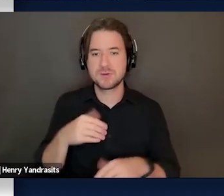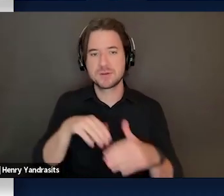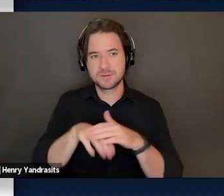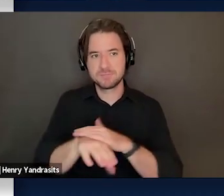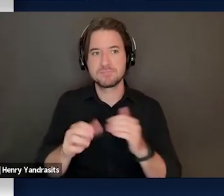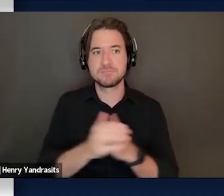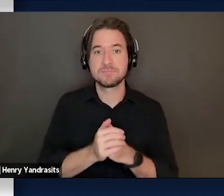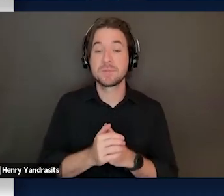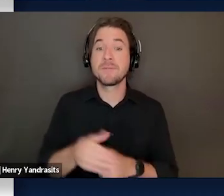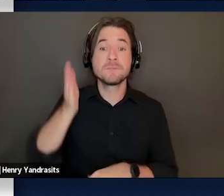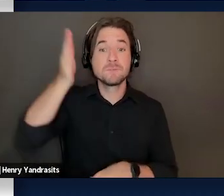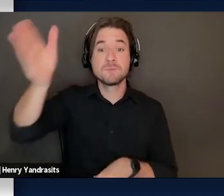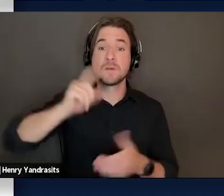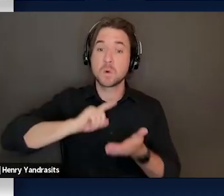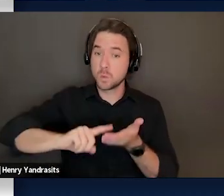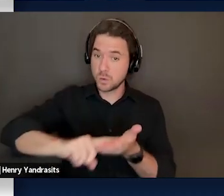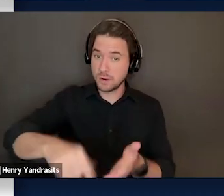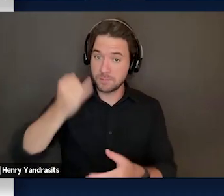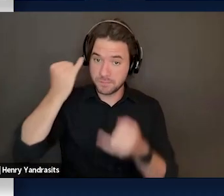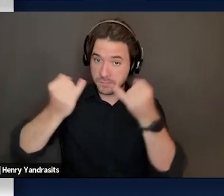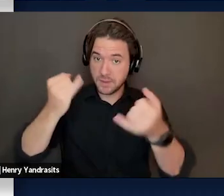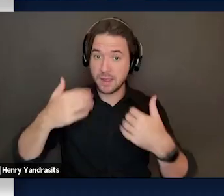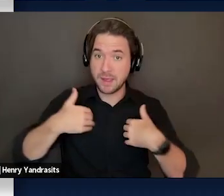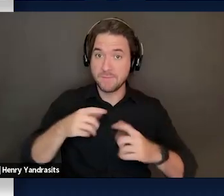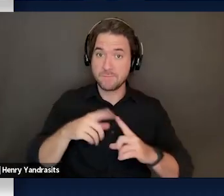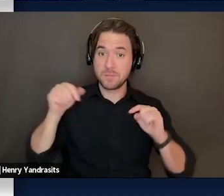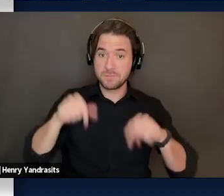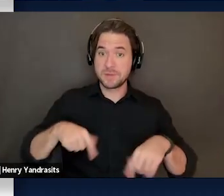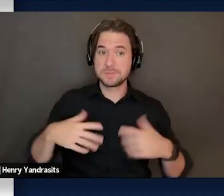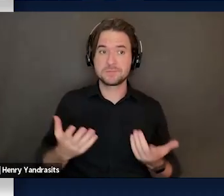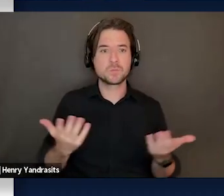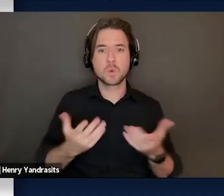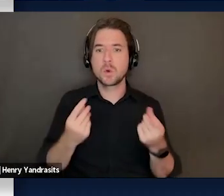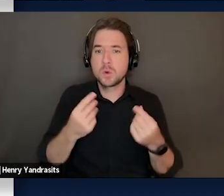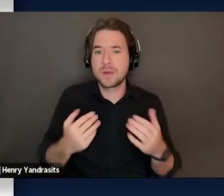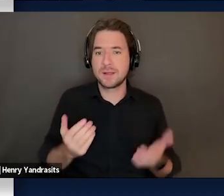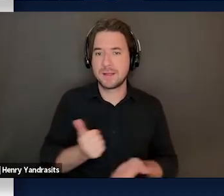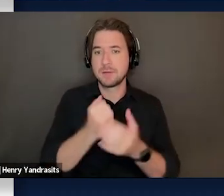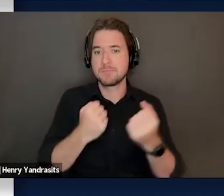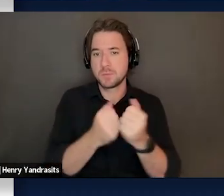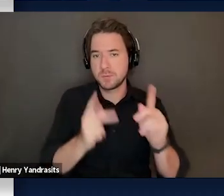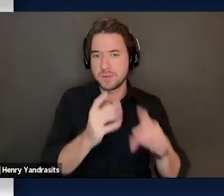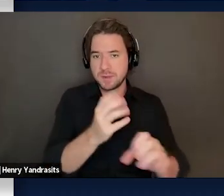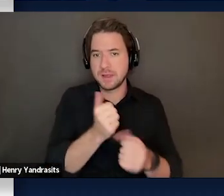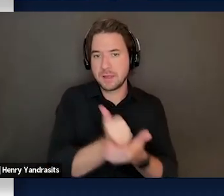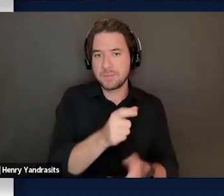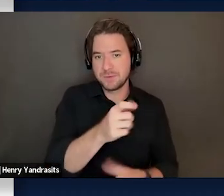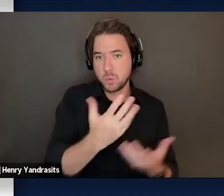Um, some of the future research ideas that I had originally from this is, you know, what can be done to help support people get the help they want or need in relation to hand impairment.